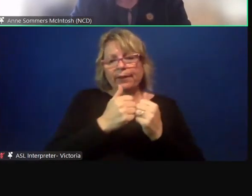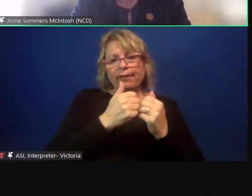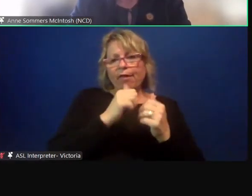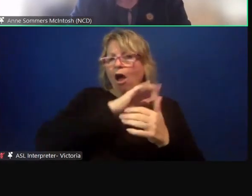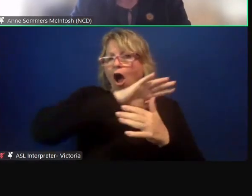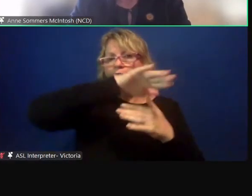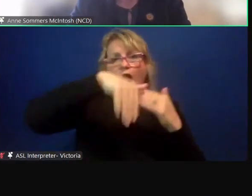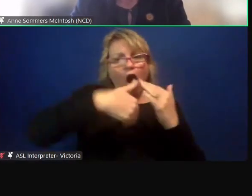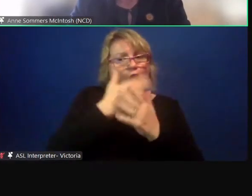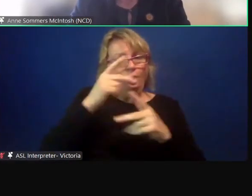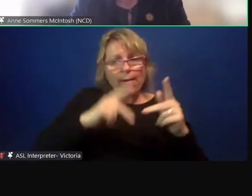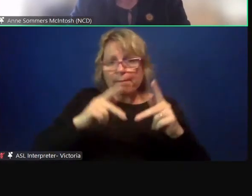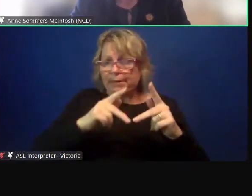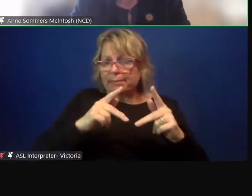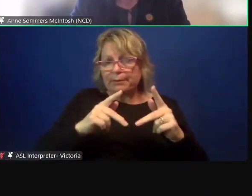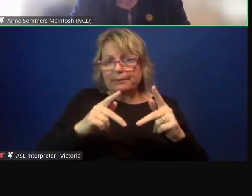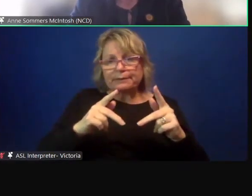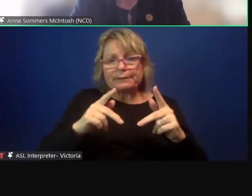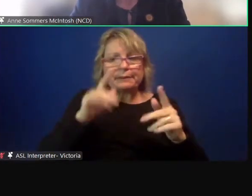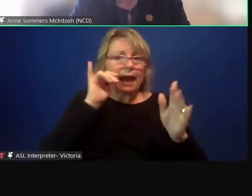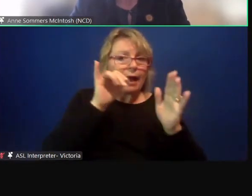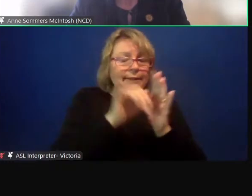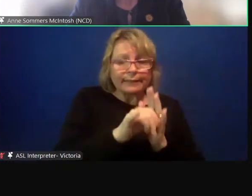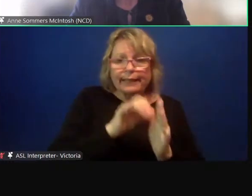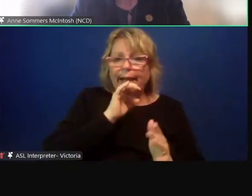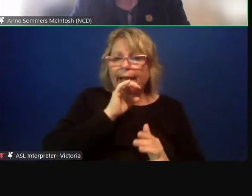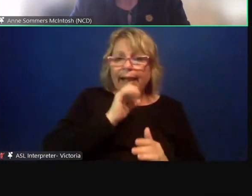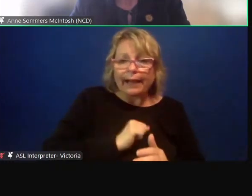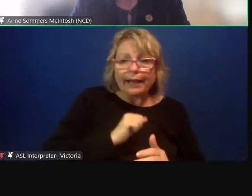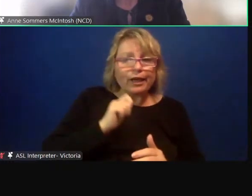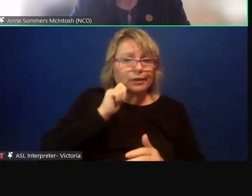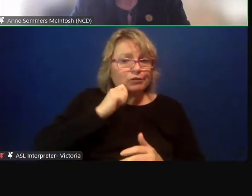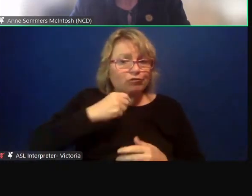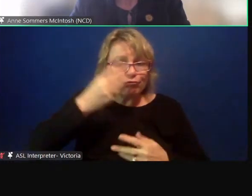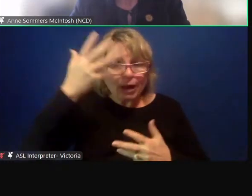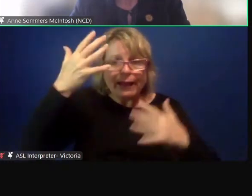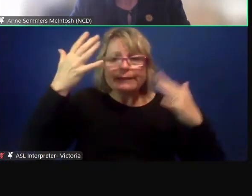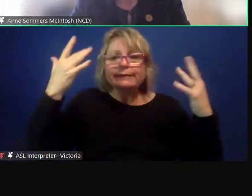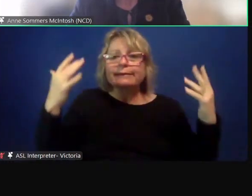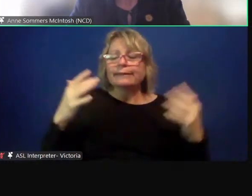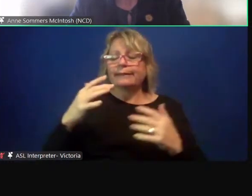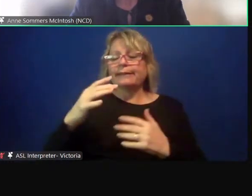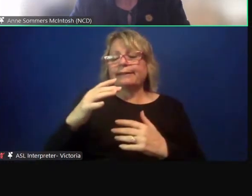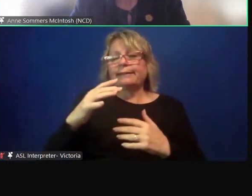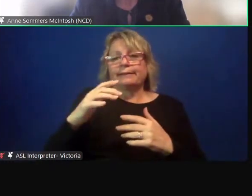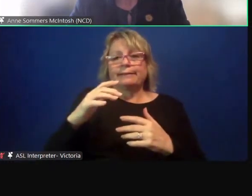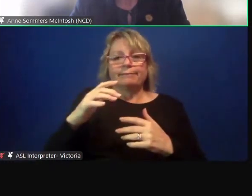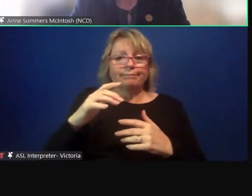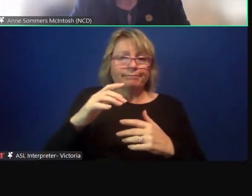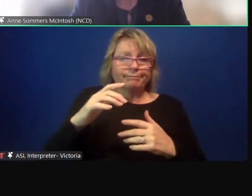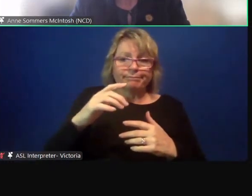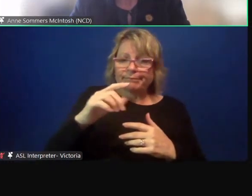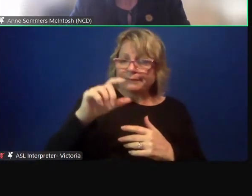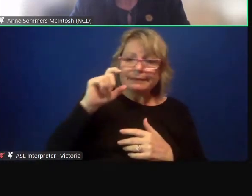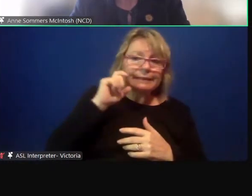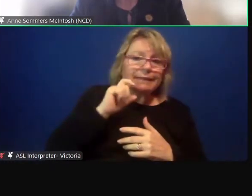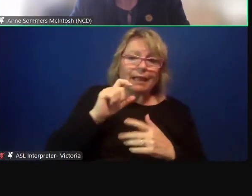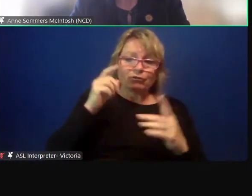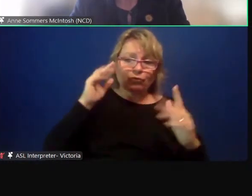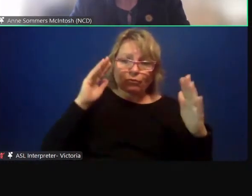Such as age, race, ethnicity, income level, sexual orientation, gender identity and religion.